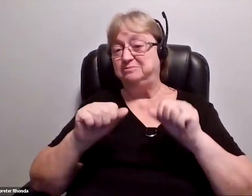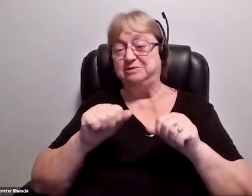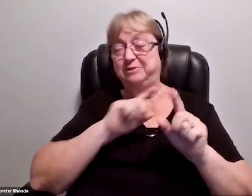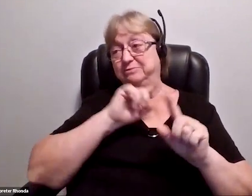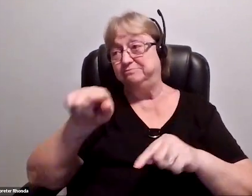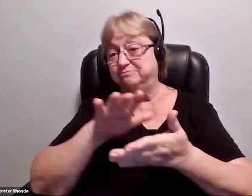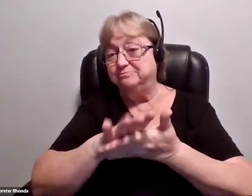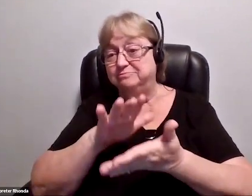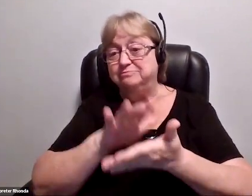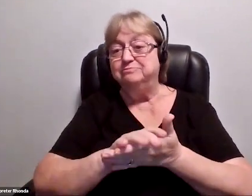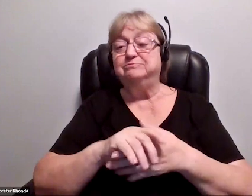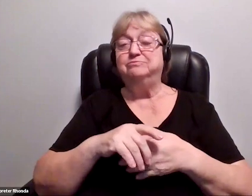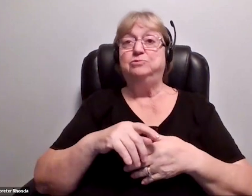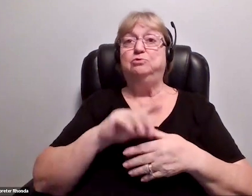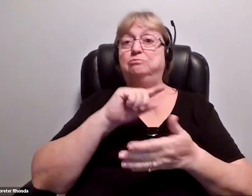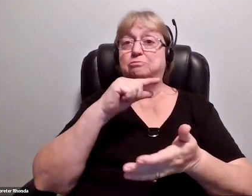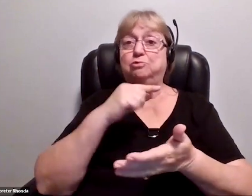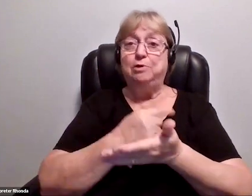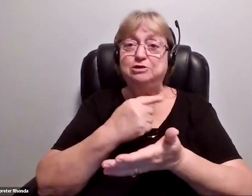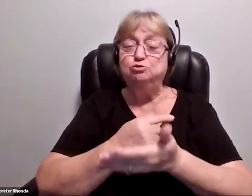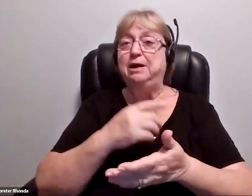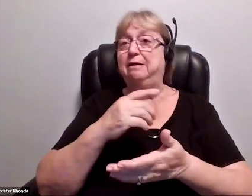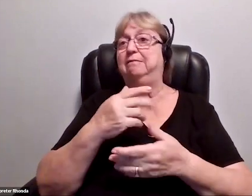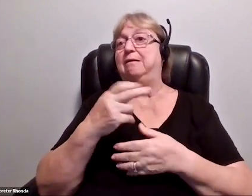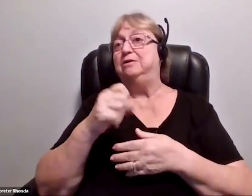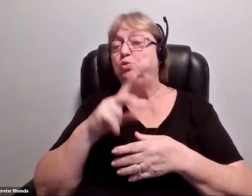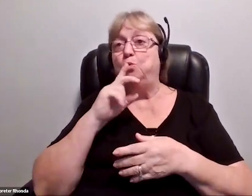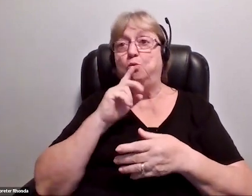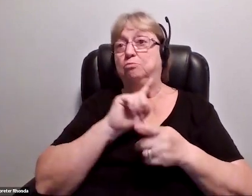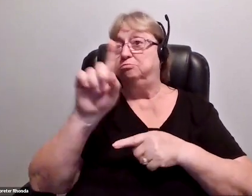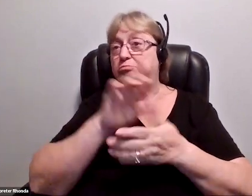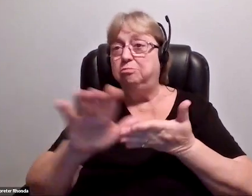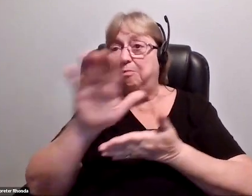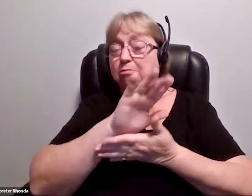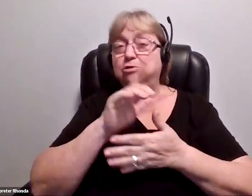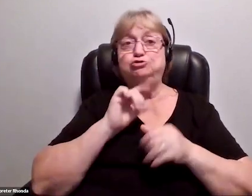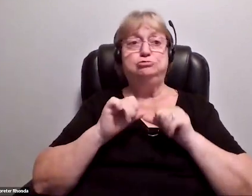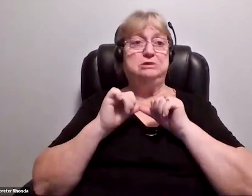or secondary education, continuing their studies at higher education levels, and being less likely